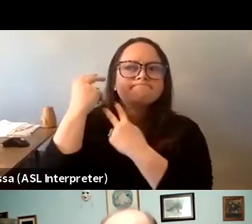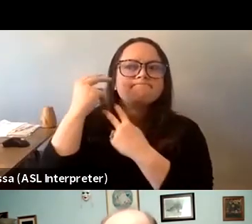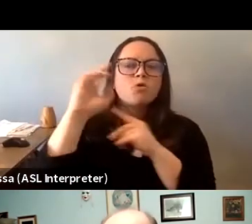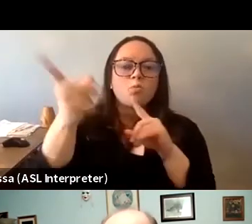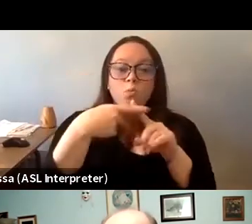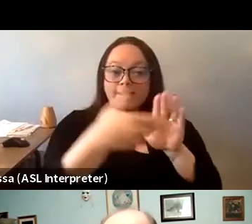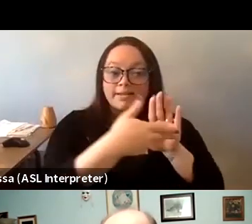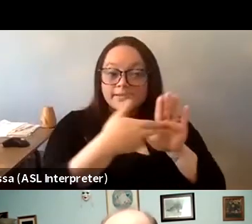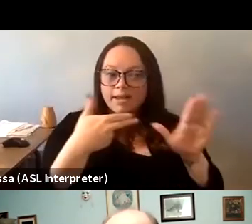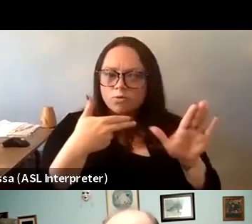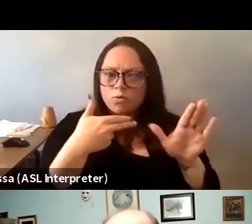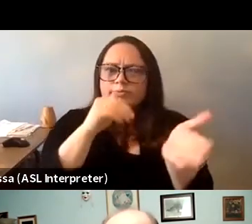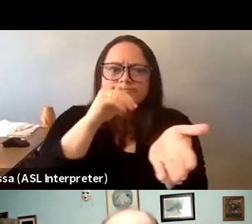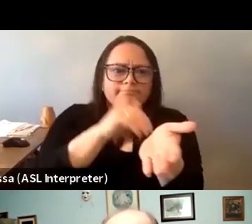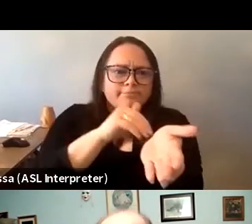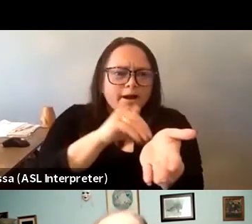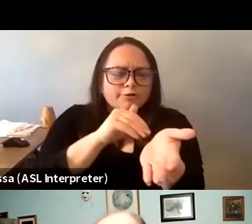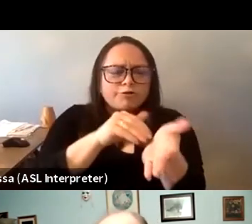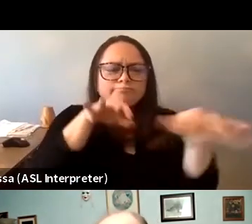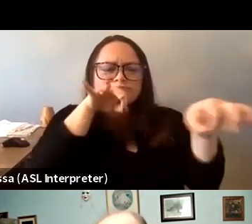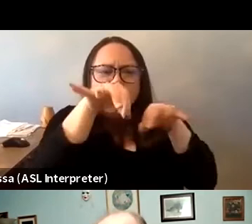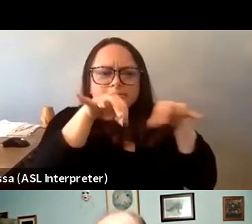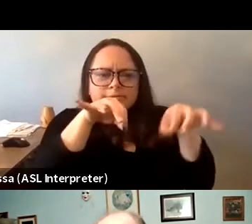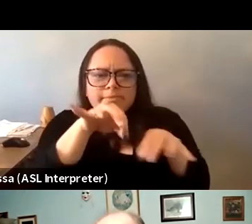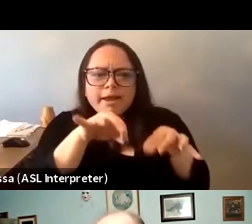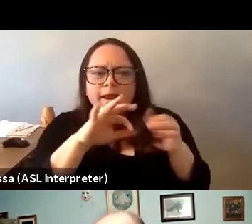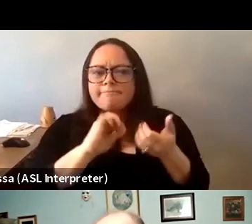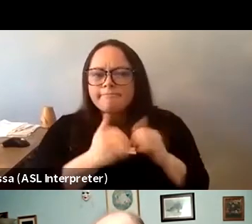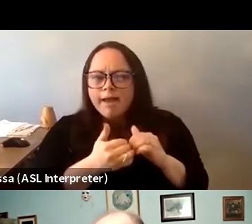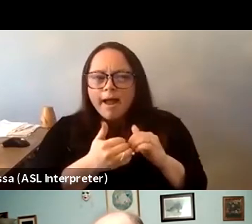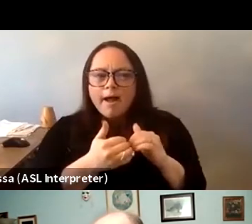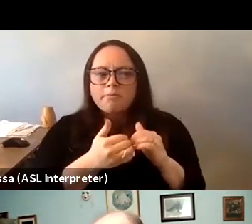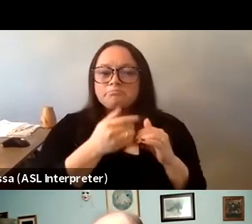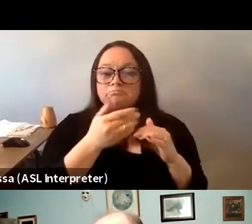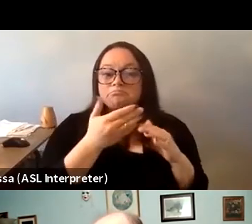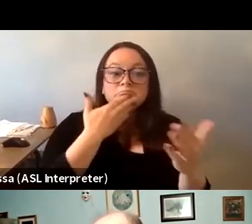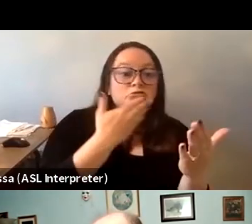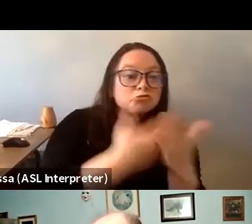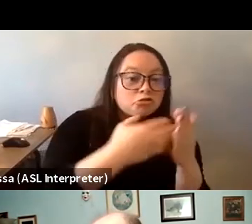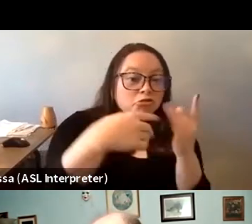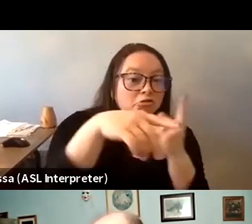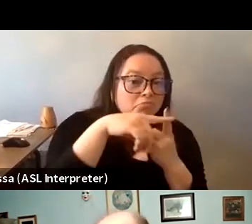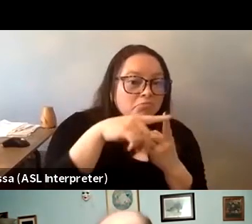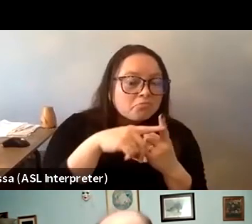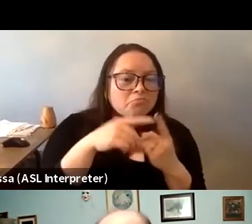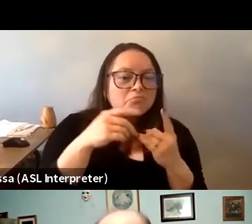what did the doctor do well, and what could they have done better? What was the formal diagnosis?